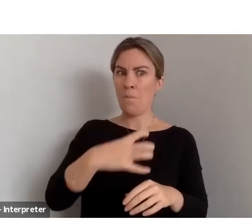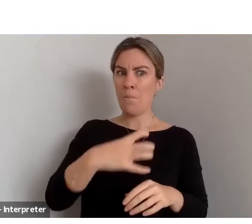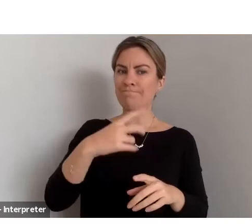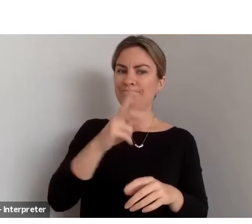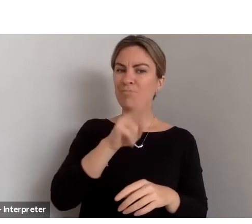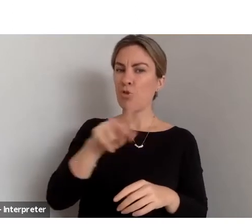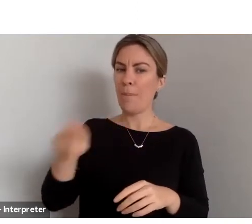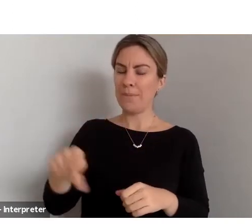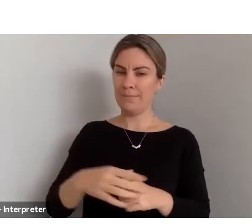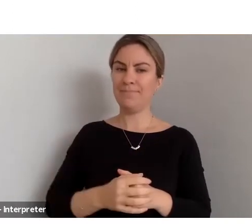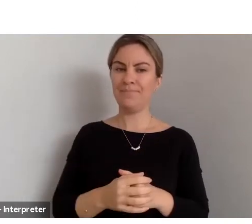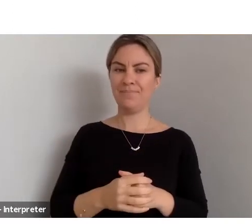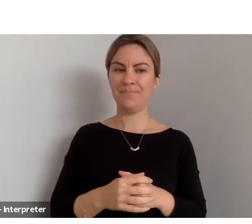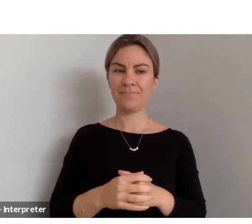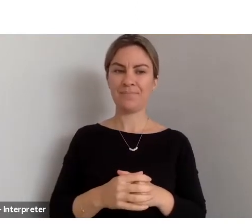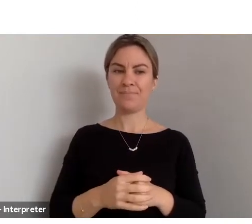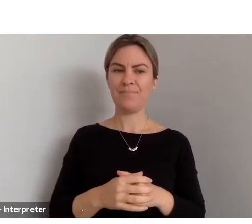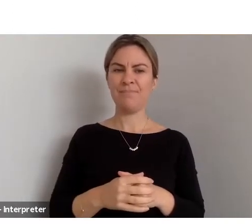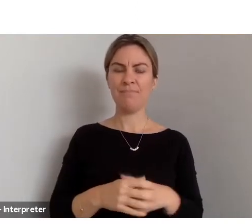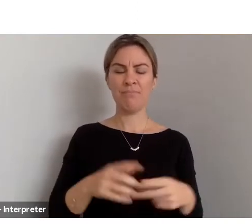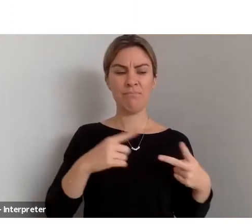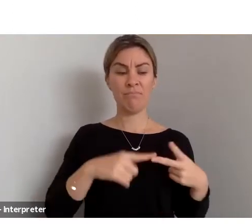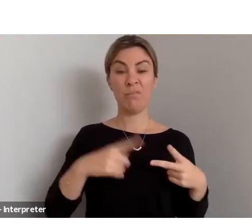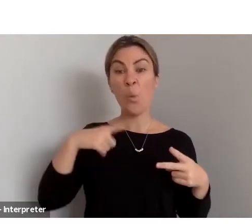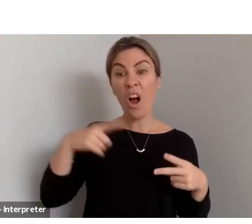The other is new should care is because it broadens your audience.